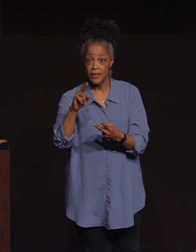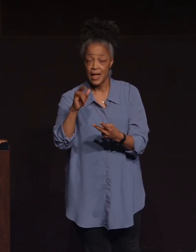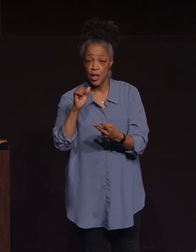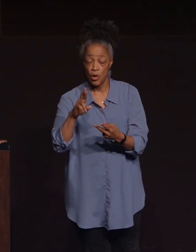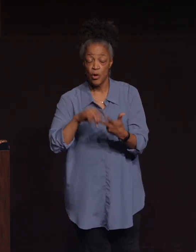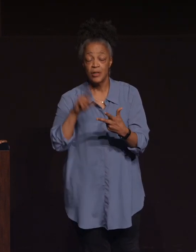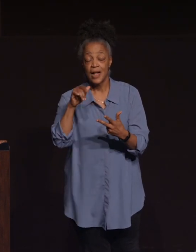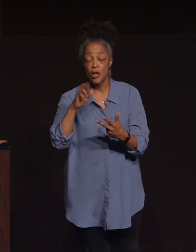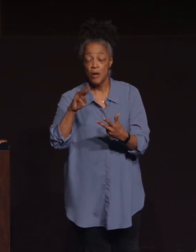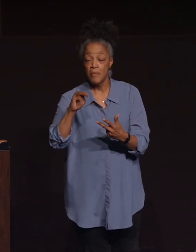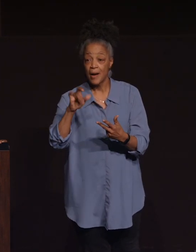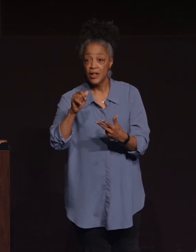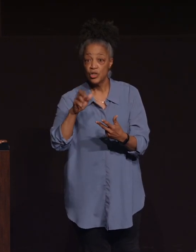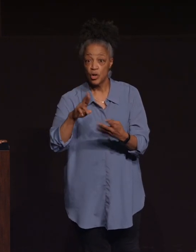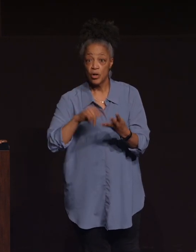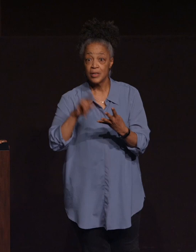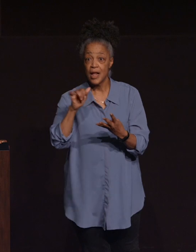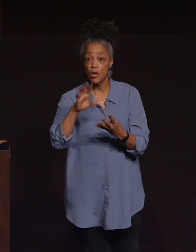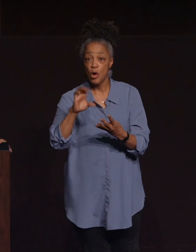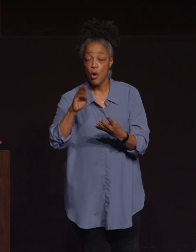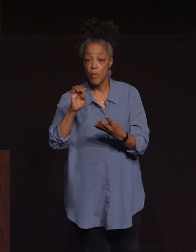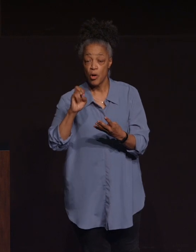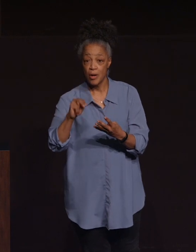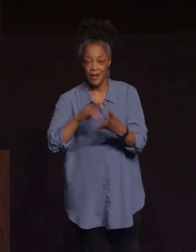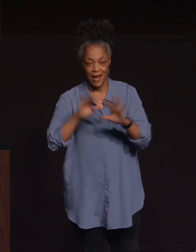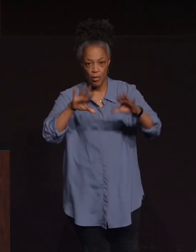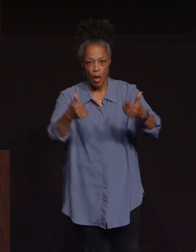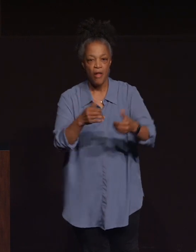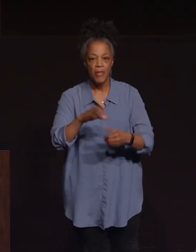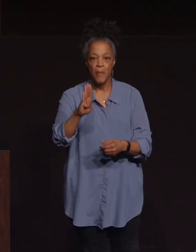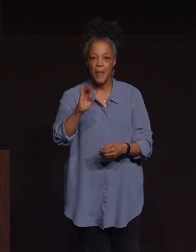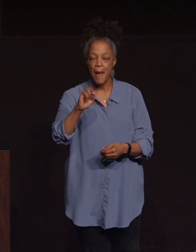McAllister, Taylor Coburn, and the whole BAMPFA staff.